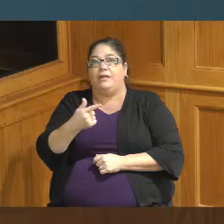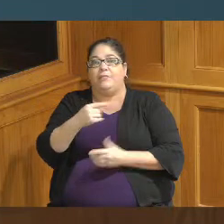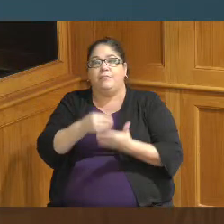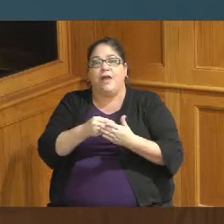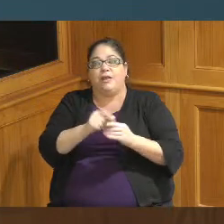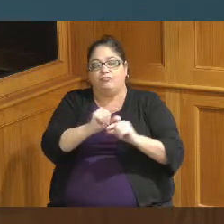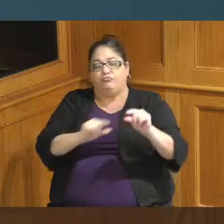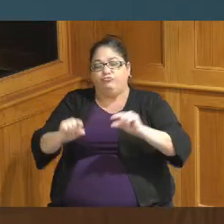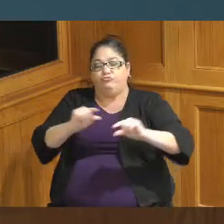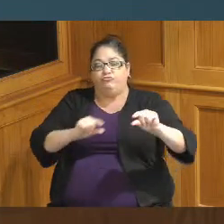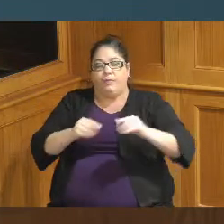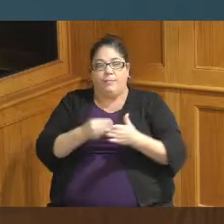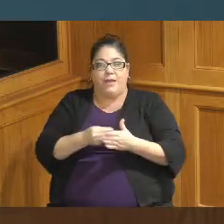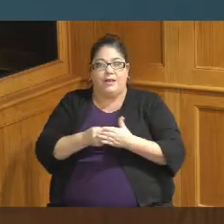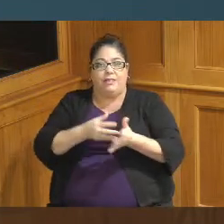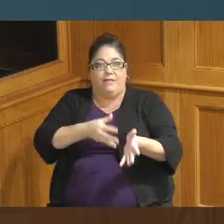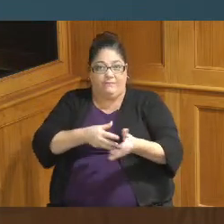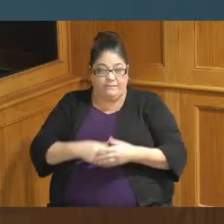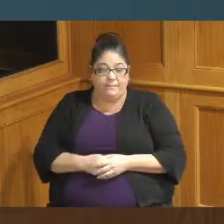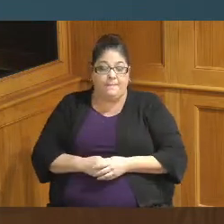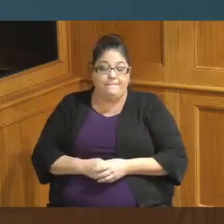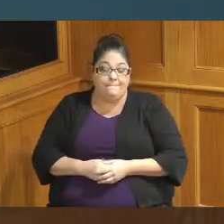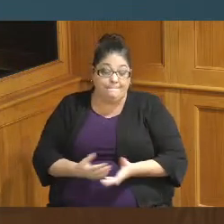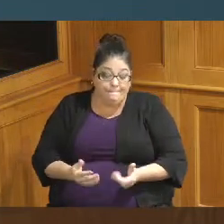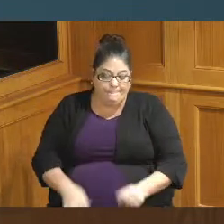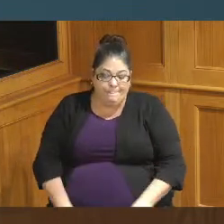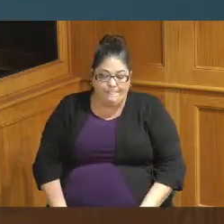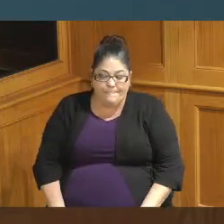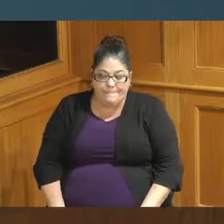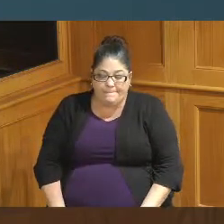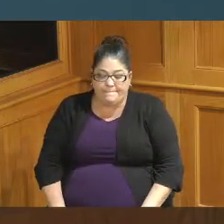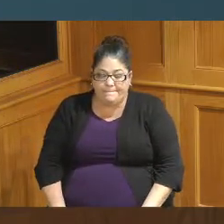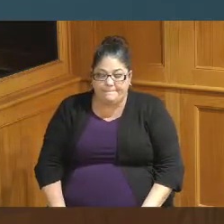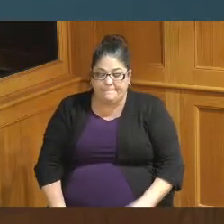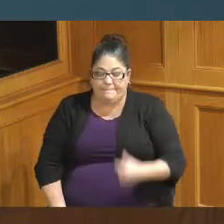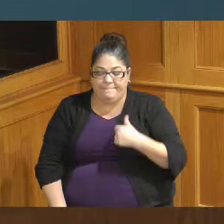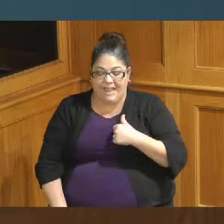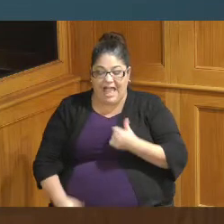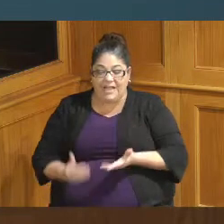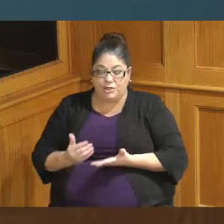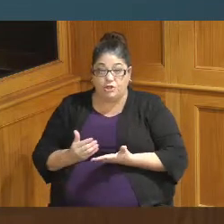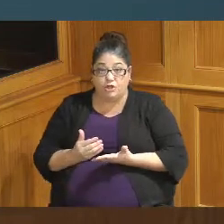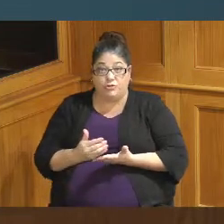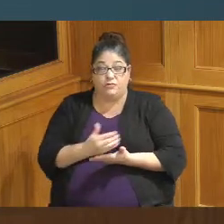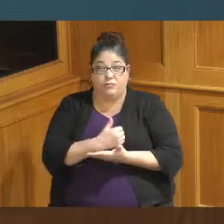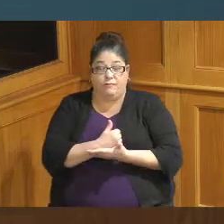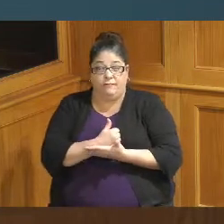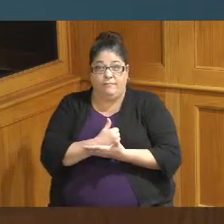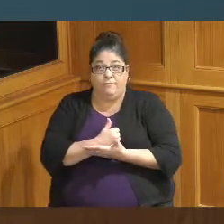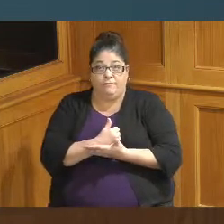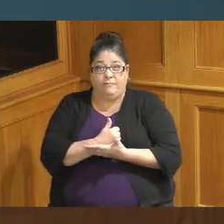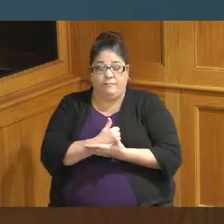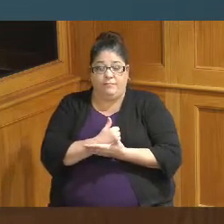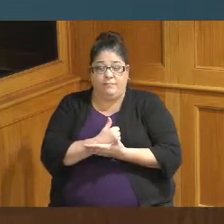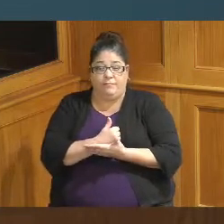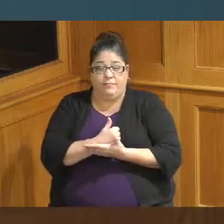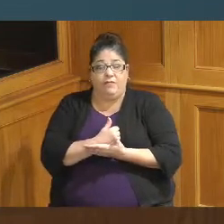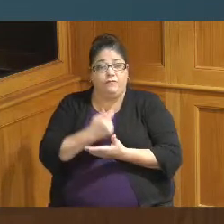know also I deserve at the same time that's the interest of the people that voted for me I should